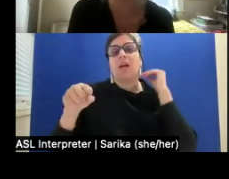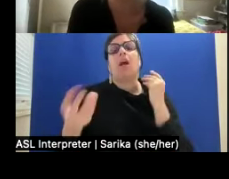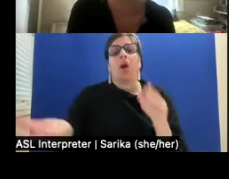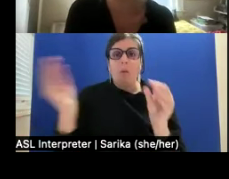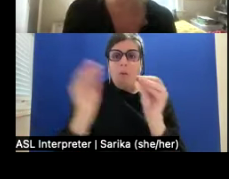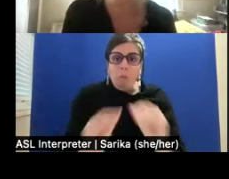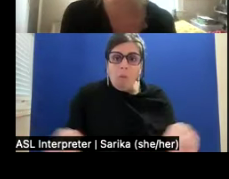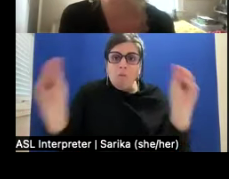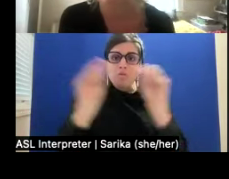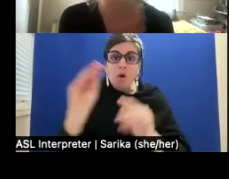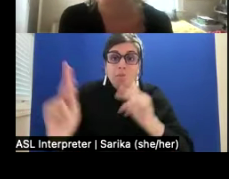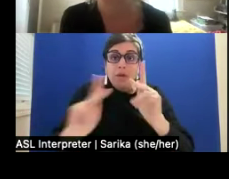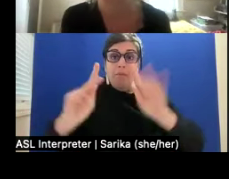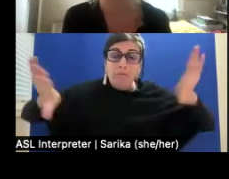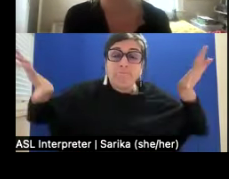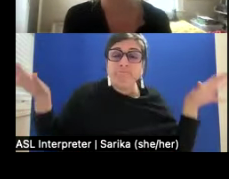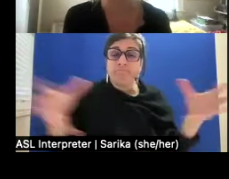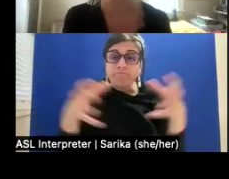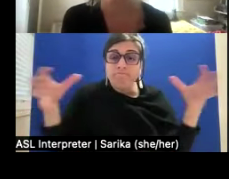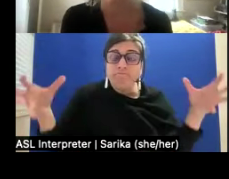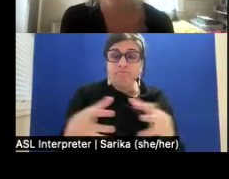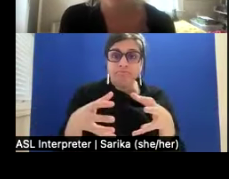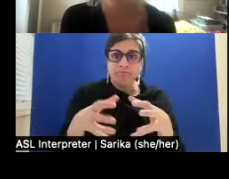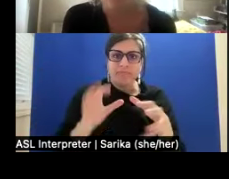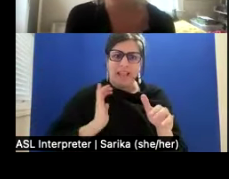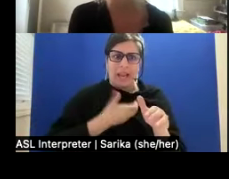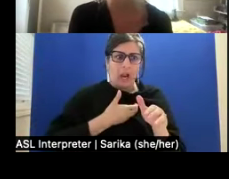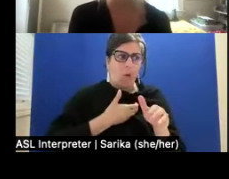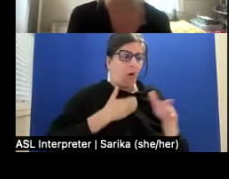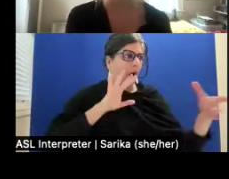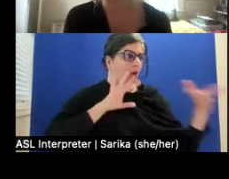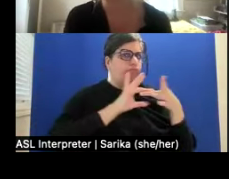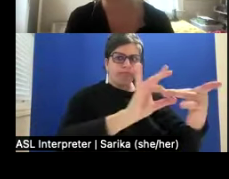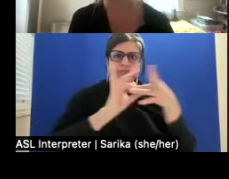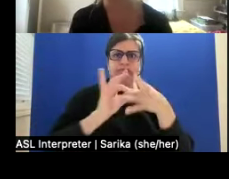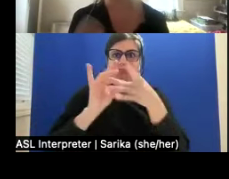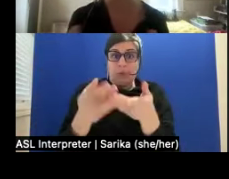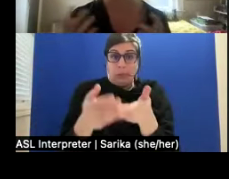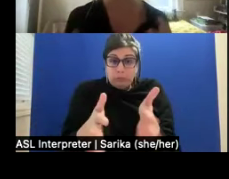with us, right, the wider our circles and our frame and the more voices